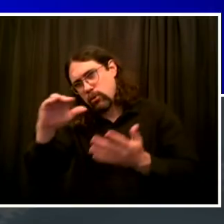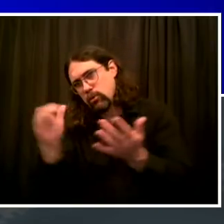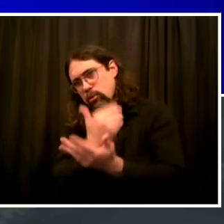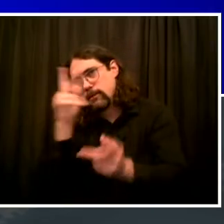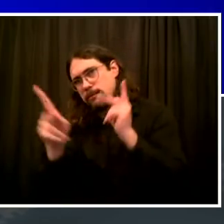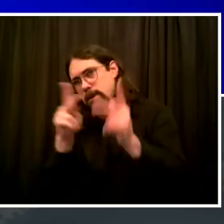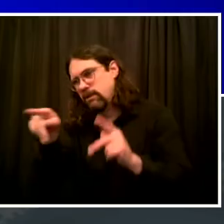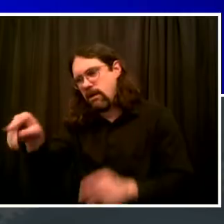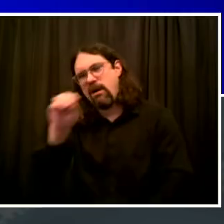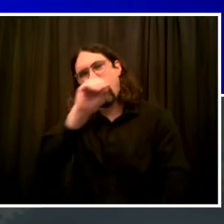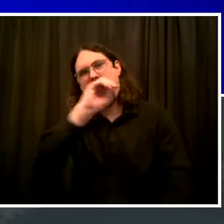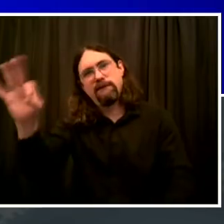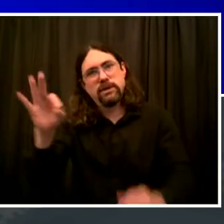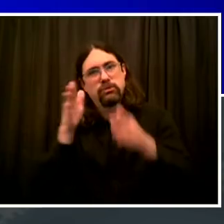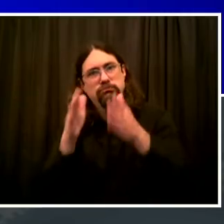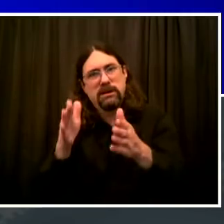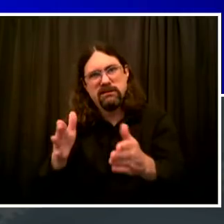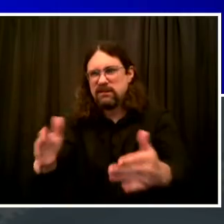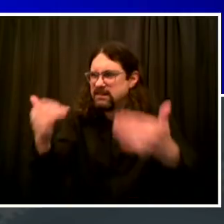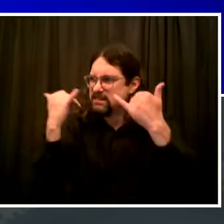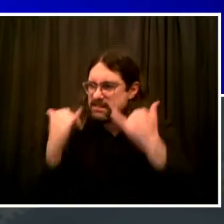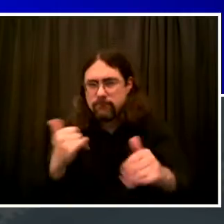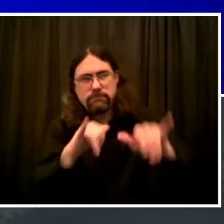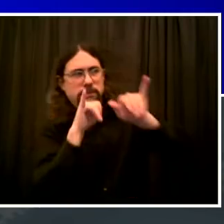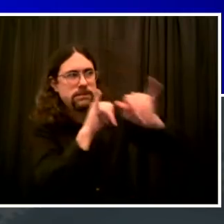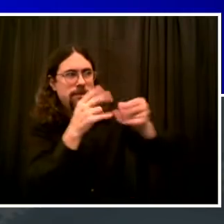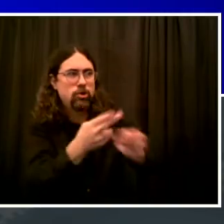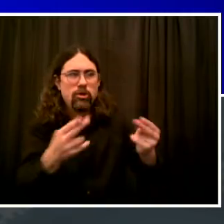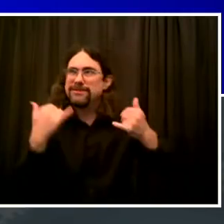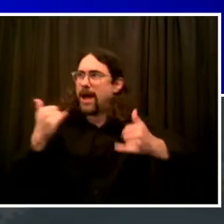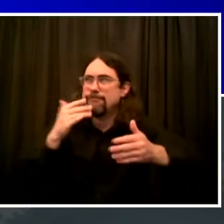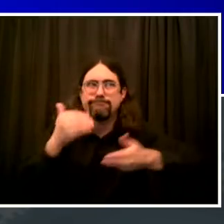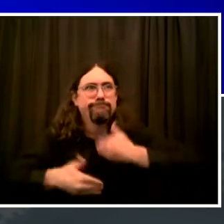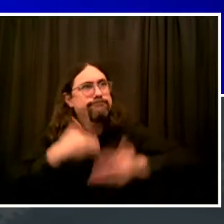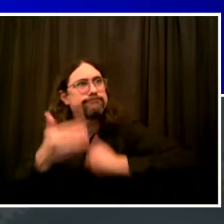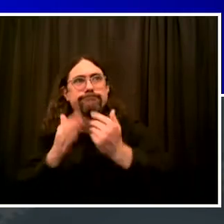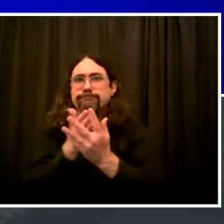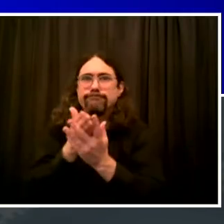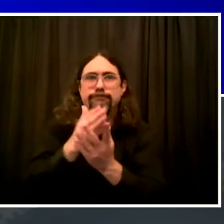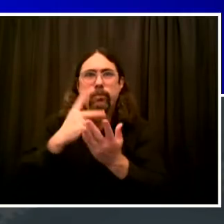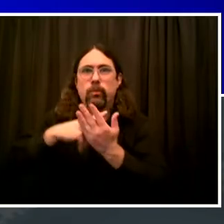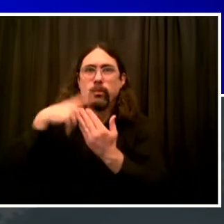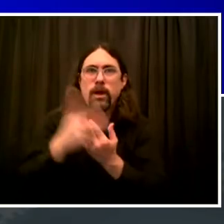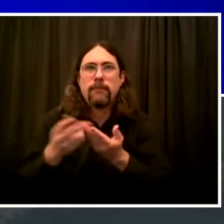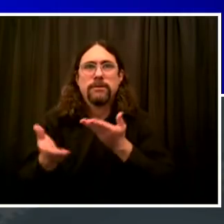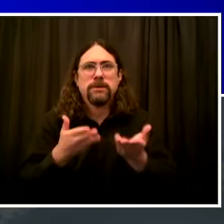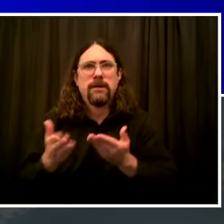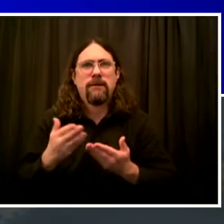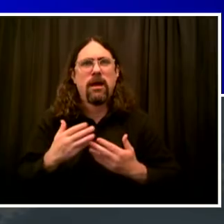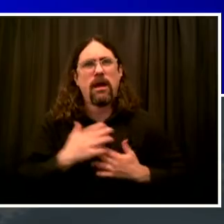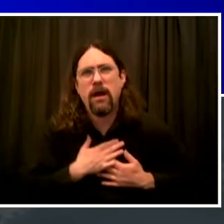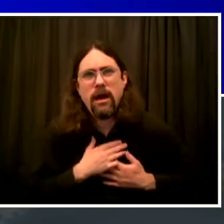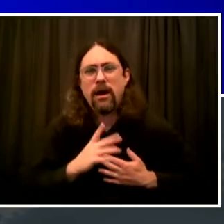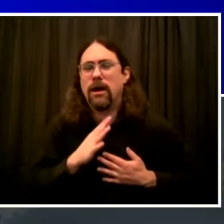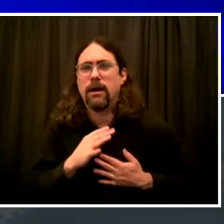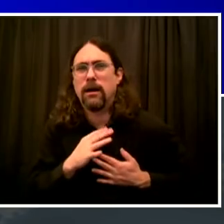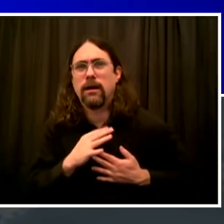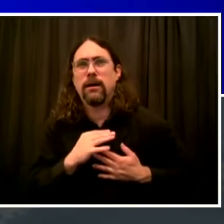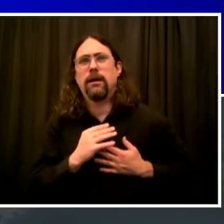SOE' WVEOT G OT BREAK THE VICIOUS CYCLE THAT HELD PEOPLE IN A LIFE THAT WAS TRULY DANGEROUS AND UNHEALTHY AND NOT